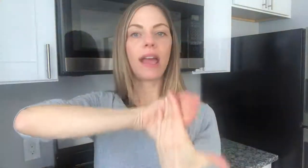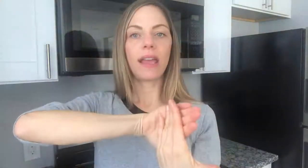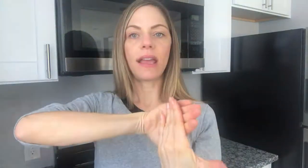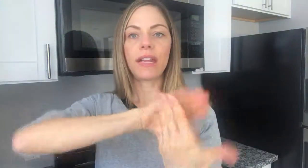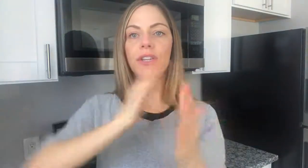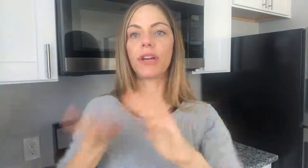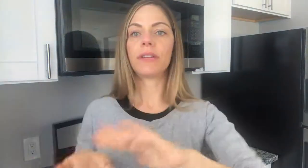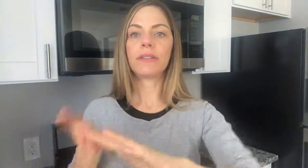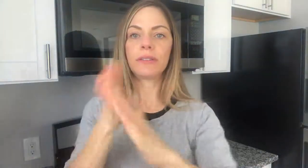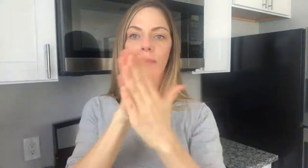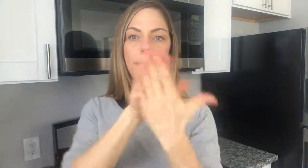and I turn.